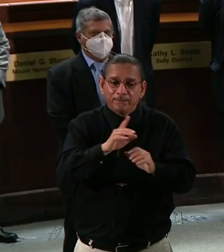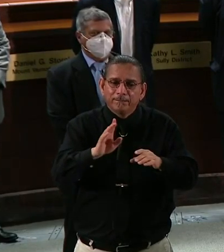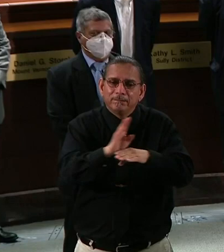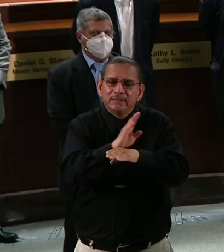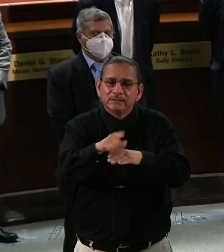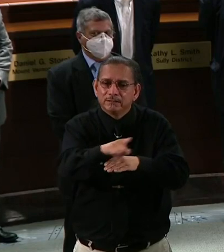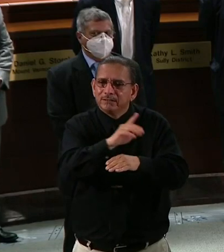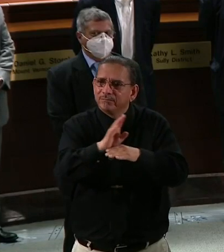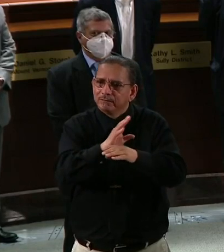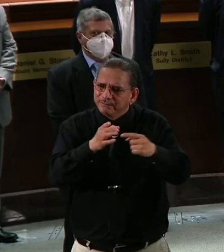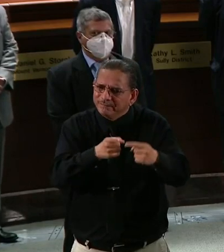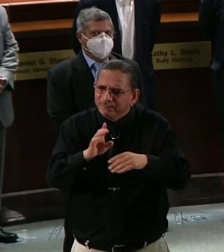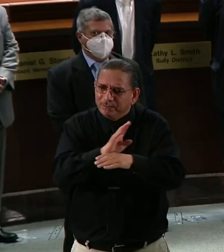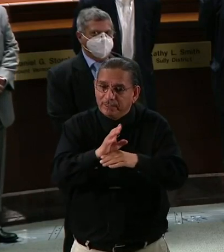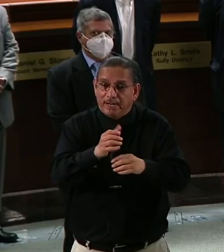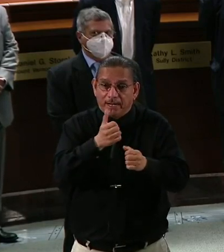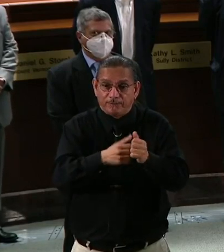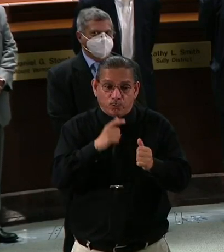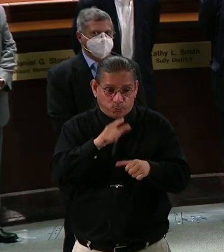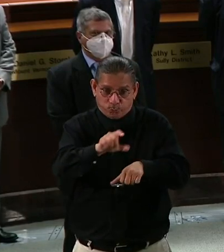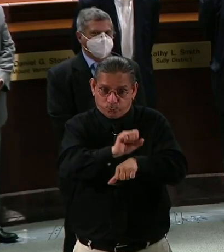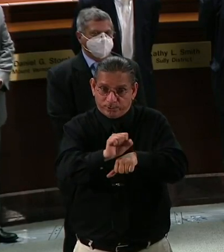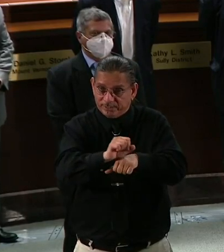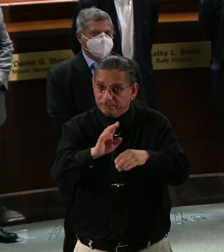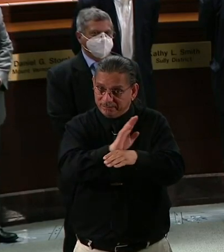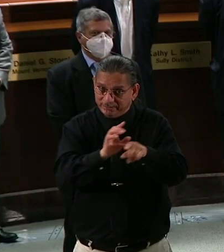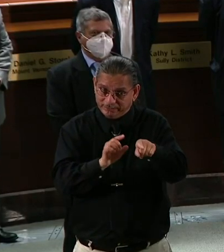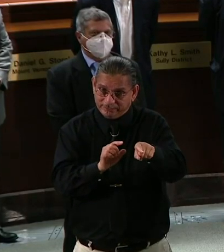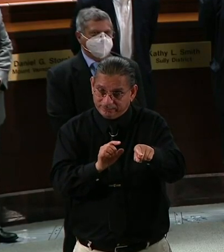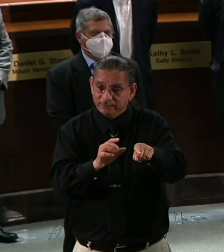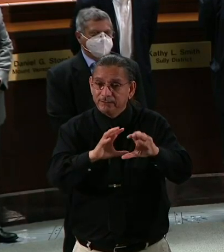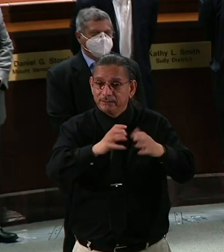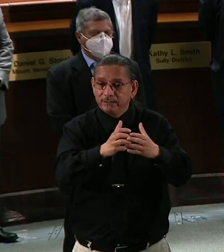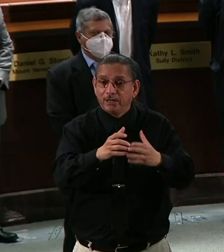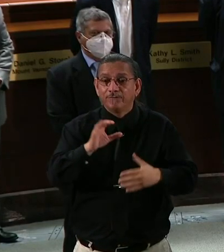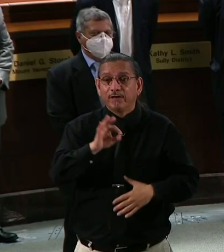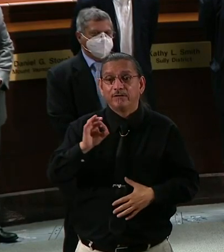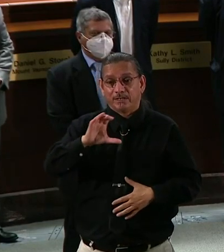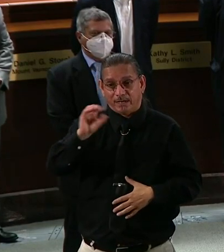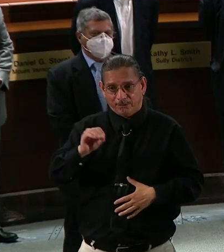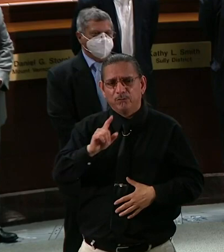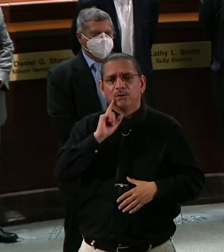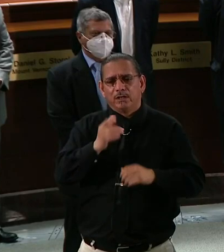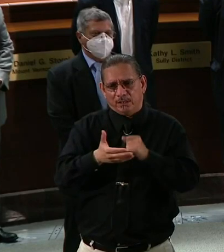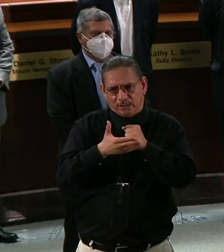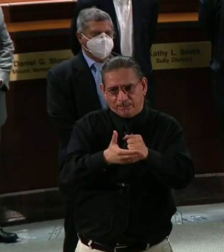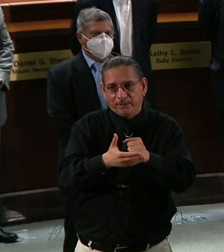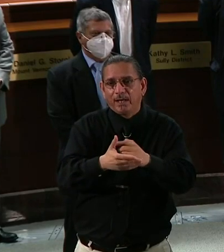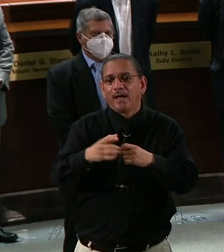A THROWS SO SKI SENTARA HANDLED THE LEFT S. I CAN GONE THAT'LL